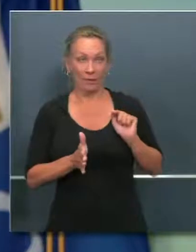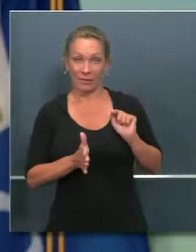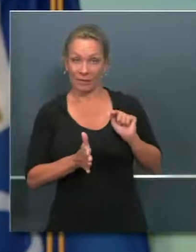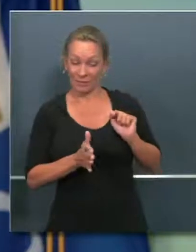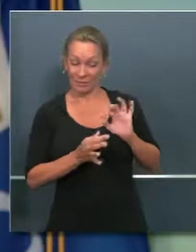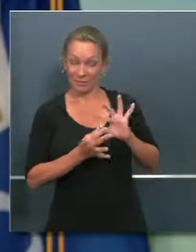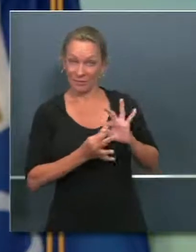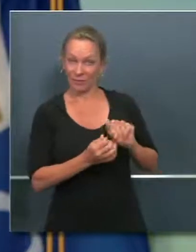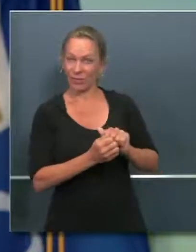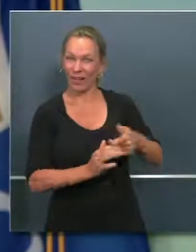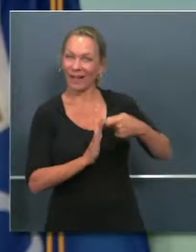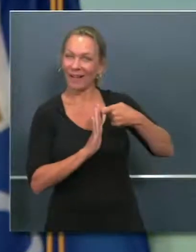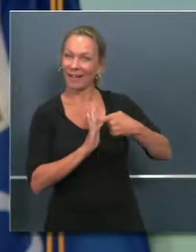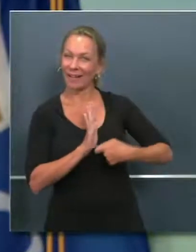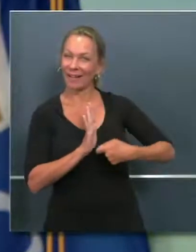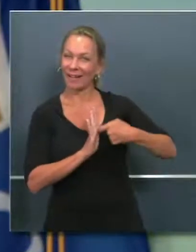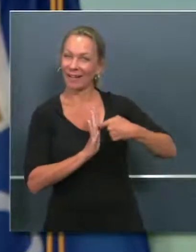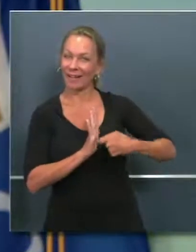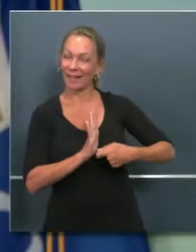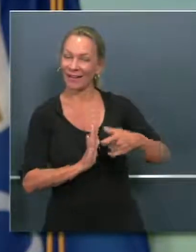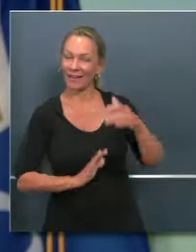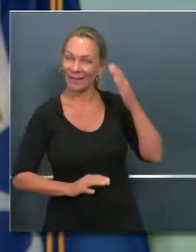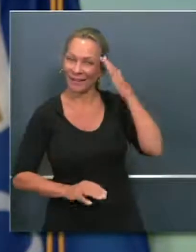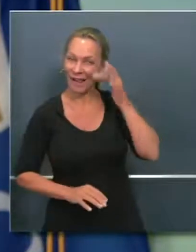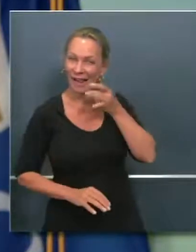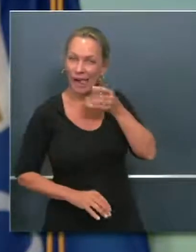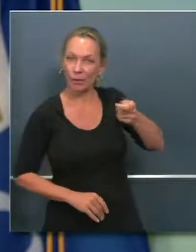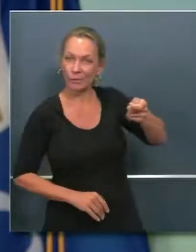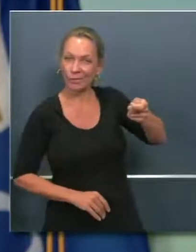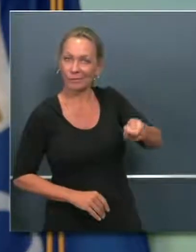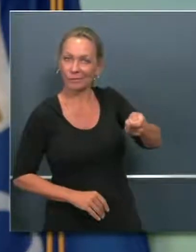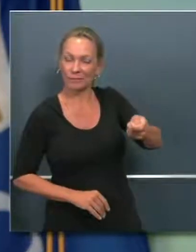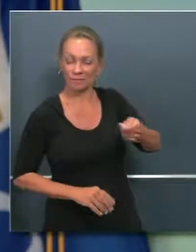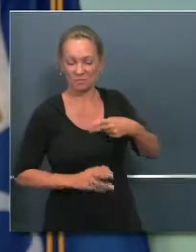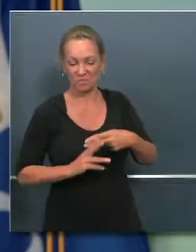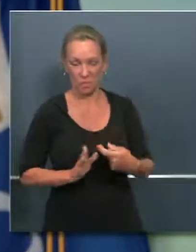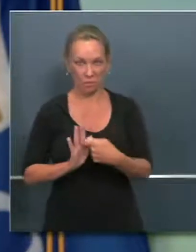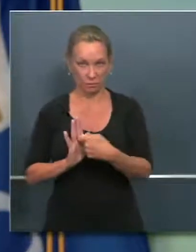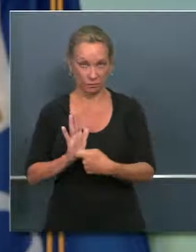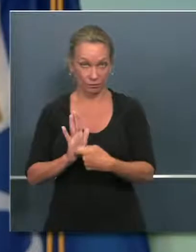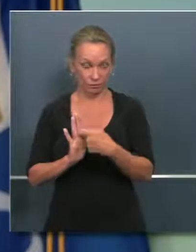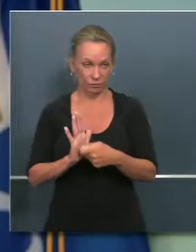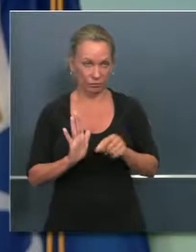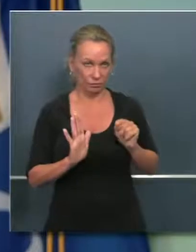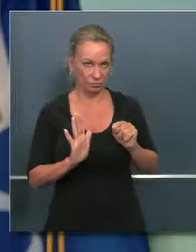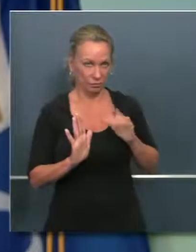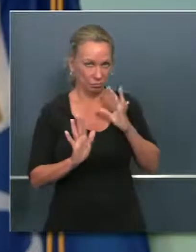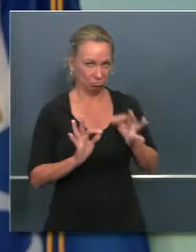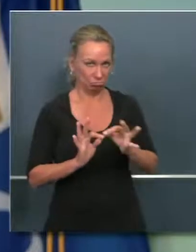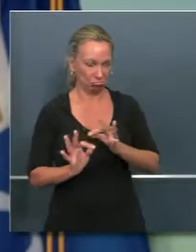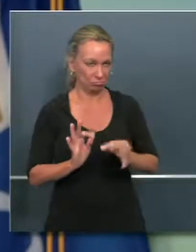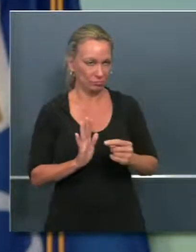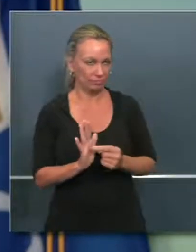require in Imperial County by the way that's exactly what we did over the weekend on Sunday